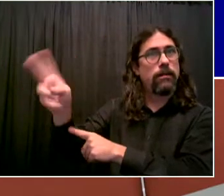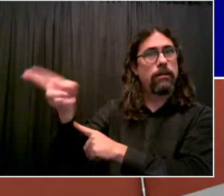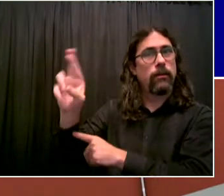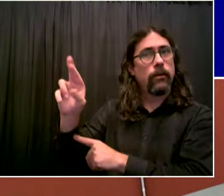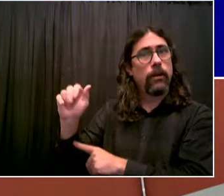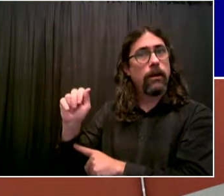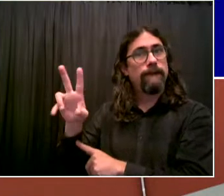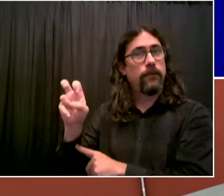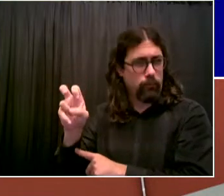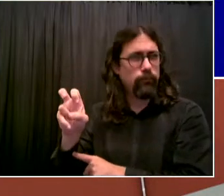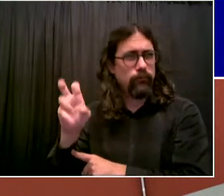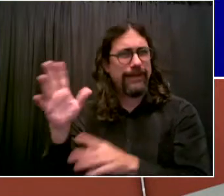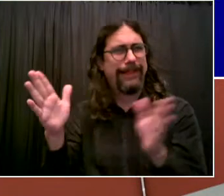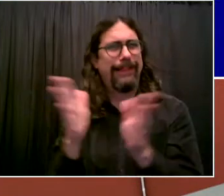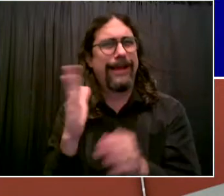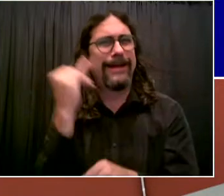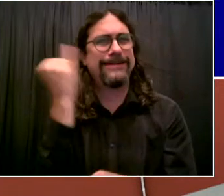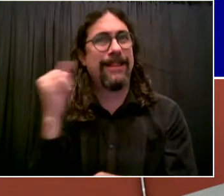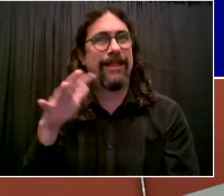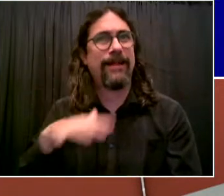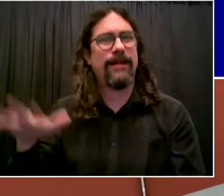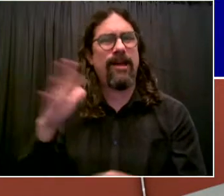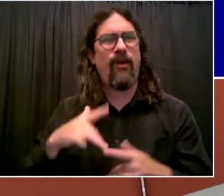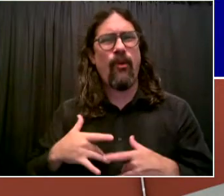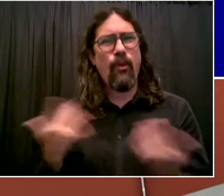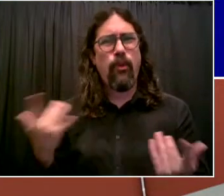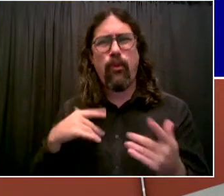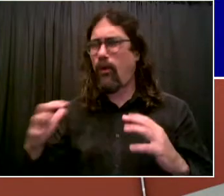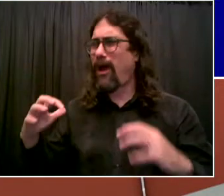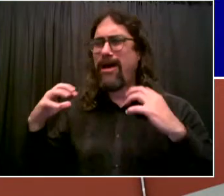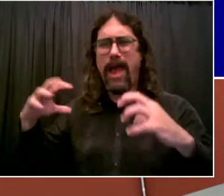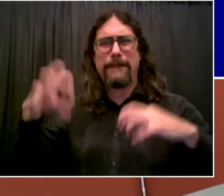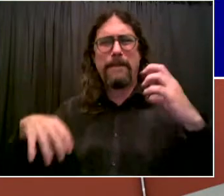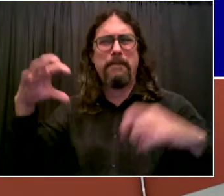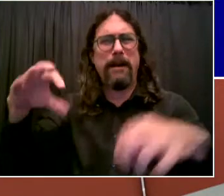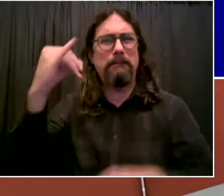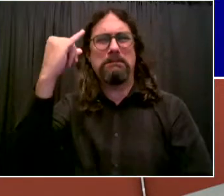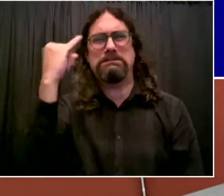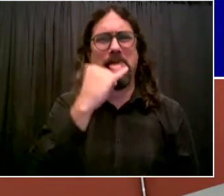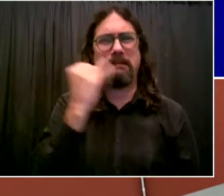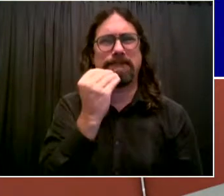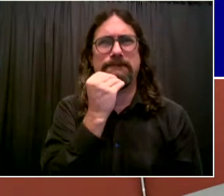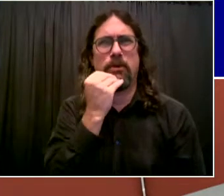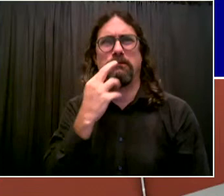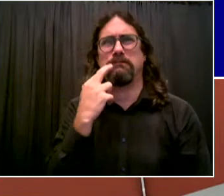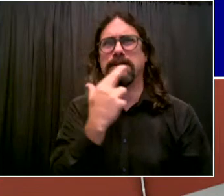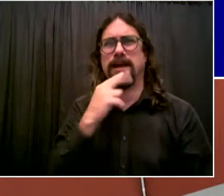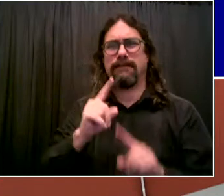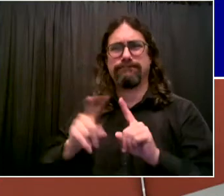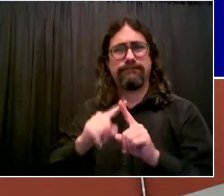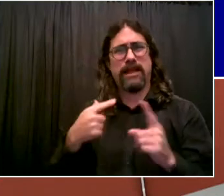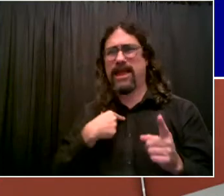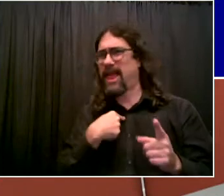TREASURE OF OF NEW YORK CITY. ARTHUR AVENUE IS ALIVE AND HUSTLING AND A GREAT EXALMPE F O